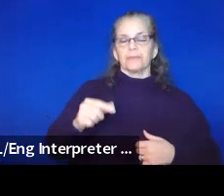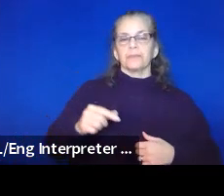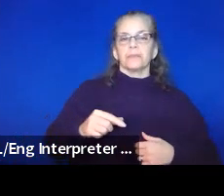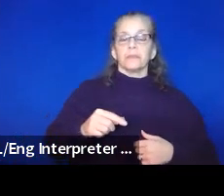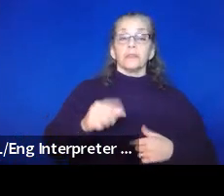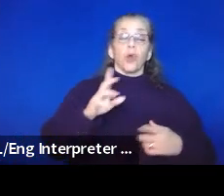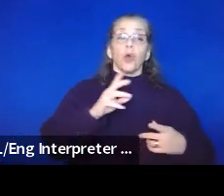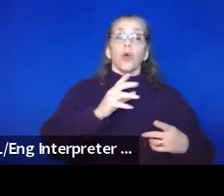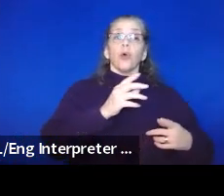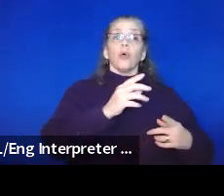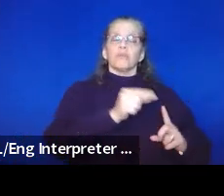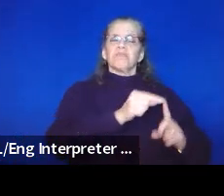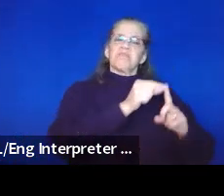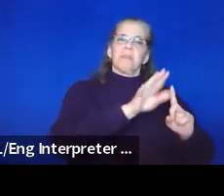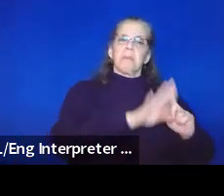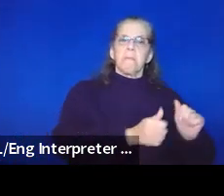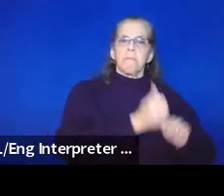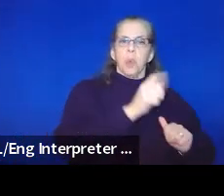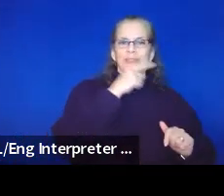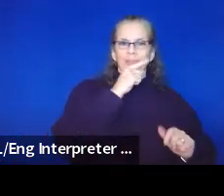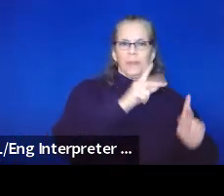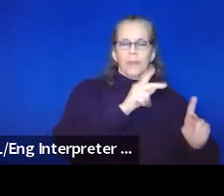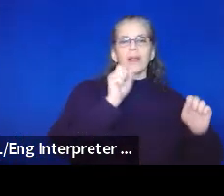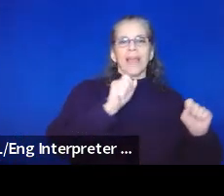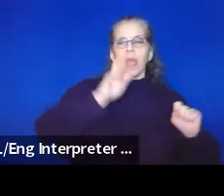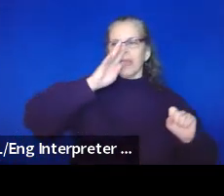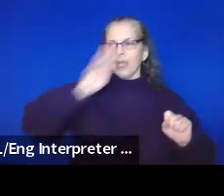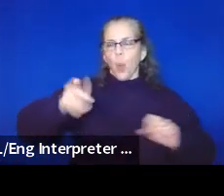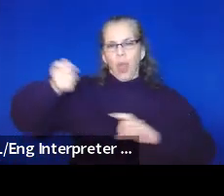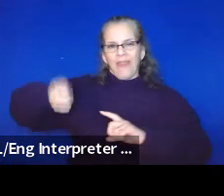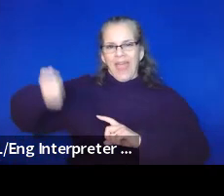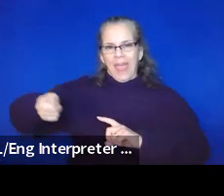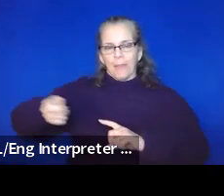listen to the flute and mostly tune out the hammer and vice versa, because they do auditory